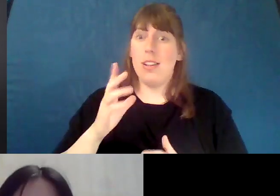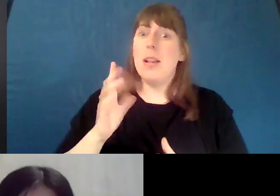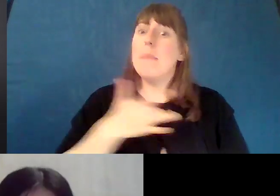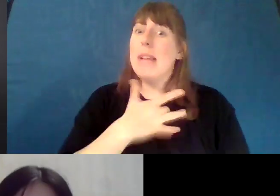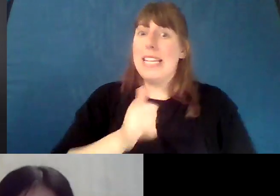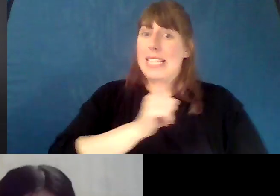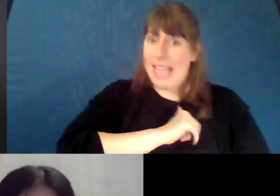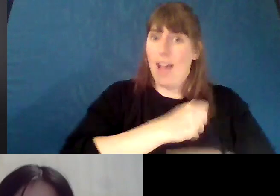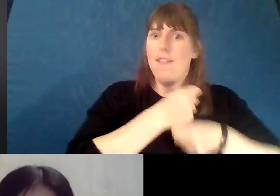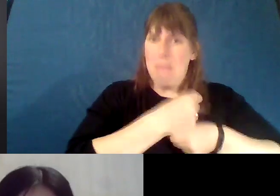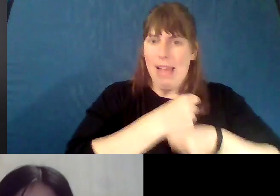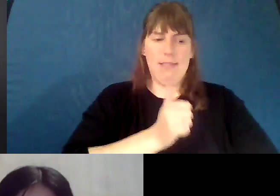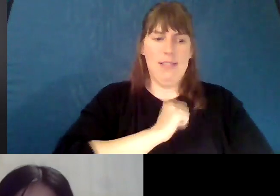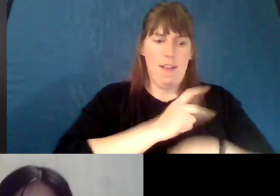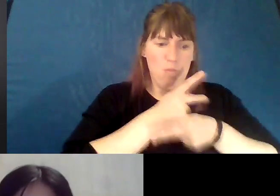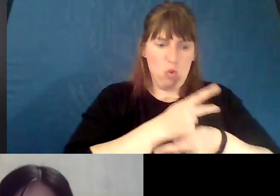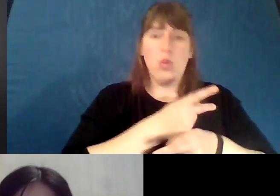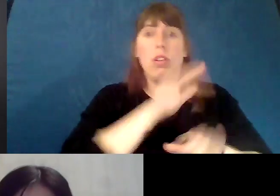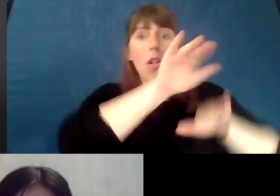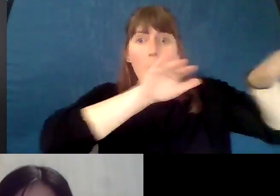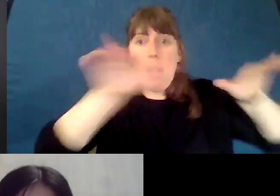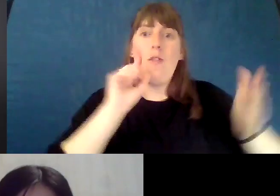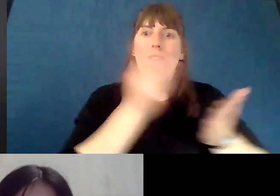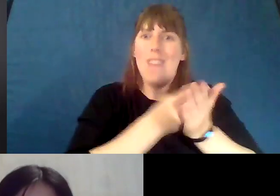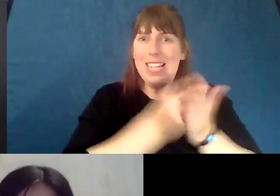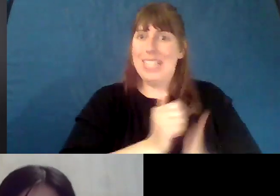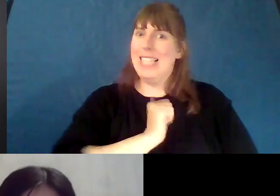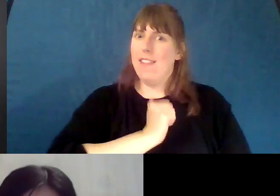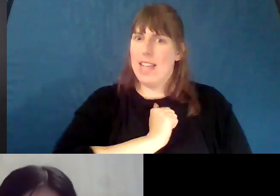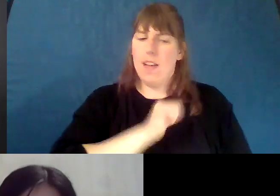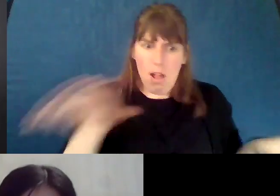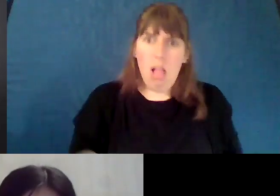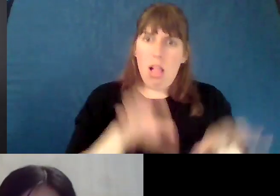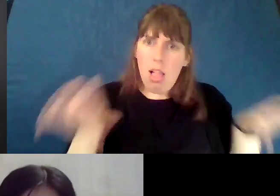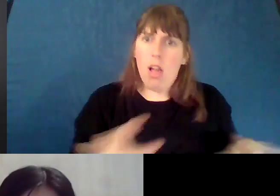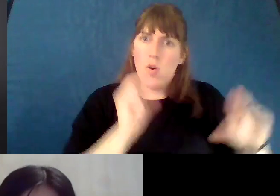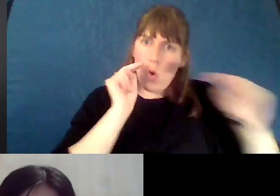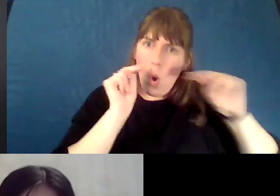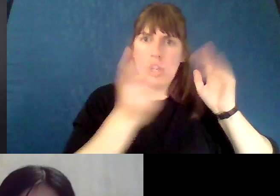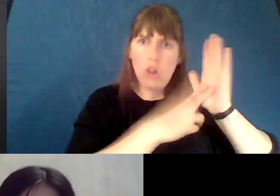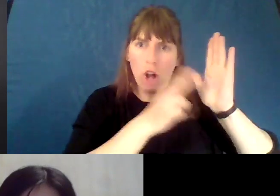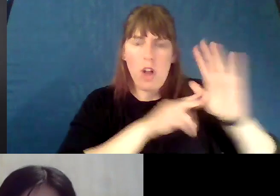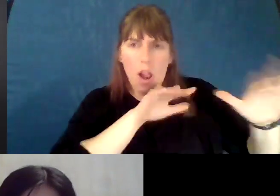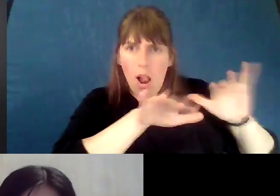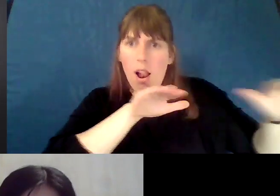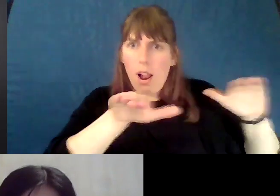You know we're used to getting our own funding, used to being self producers, used to getting our own space, negotiating our own contracts, doing things that way.